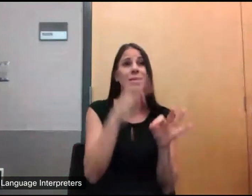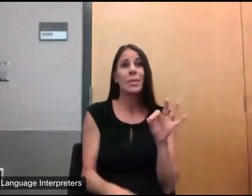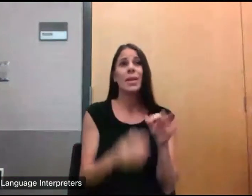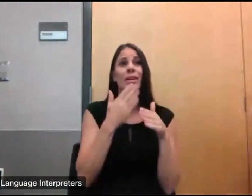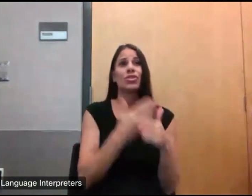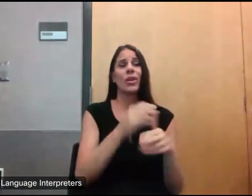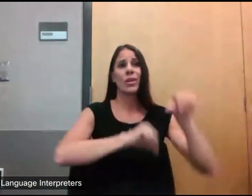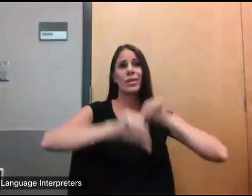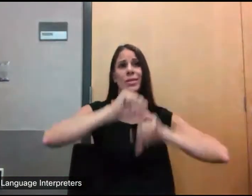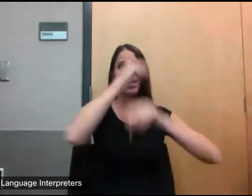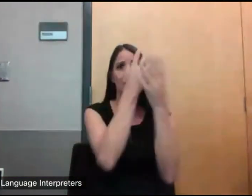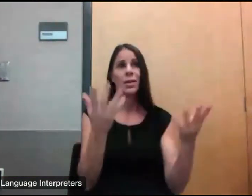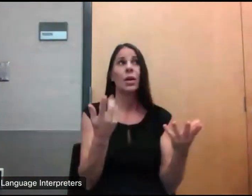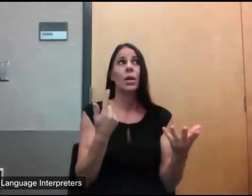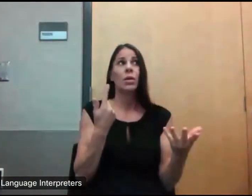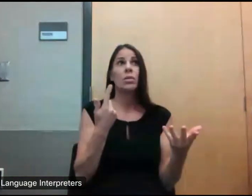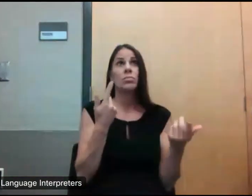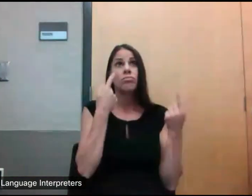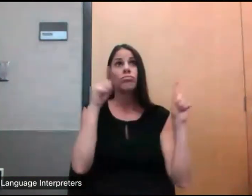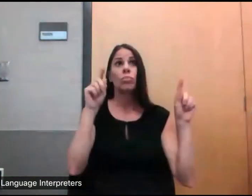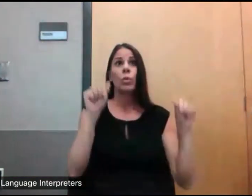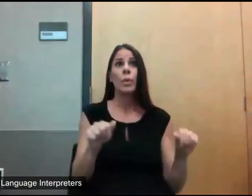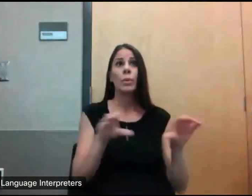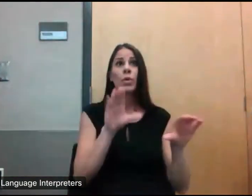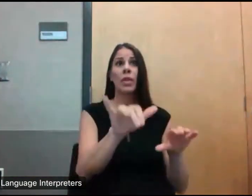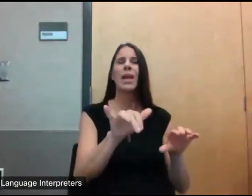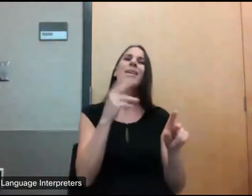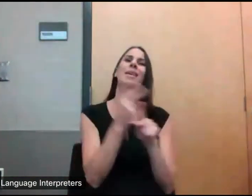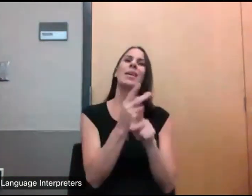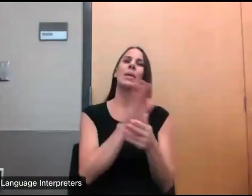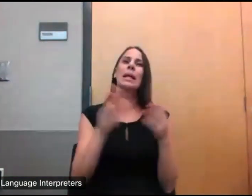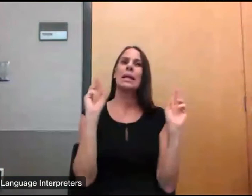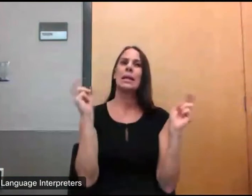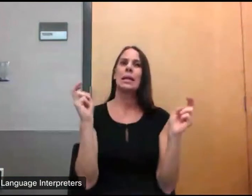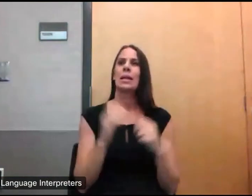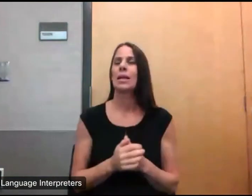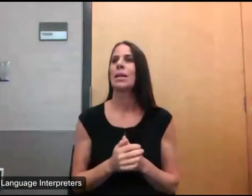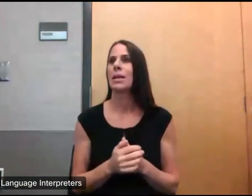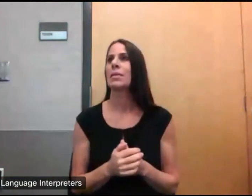been able to do that and try to just keep it clean that way.